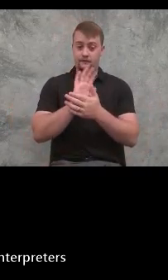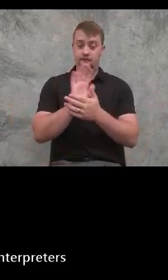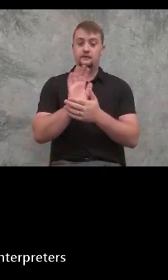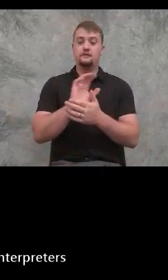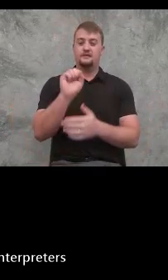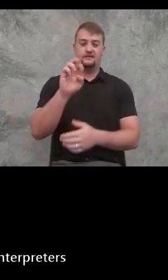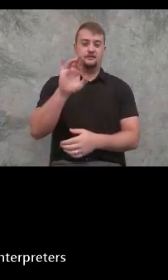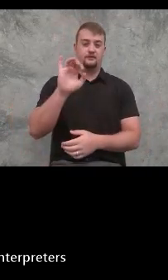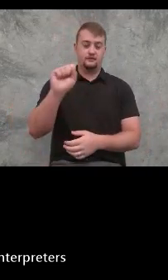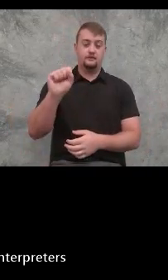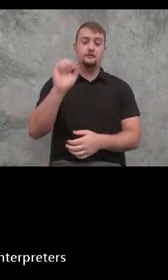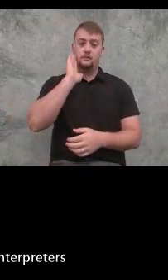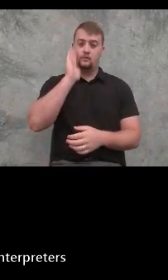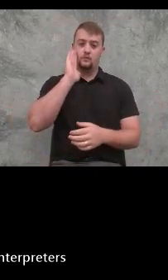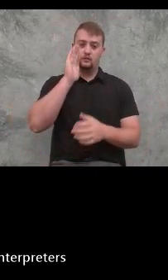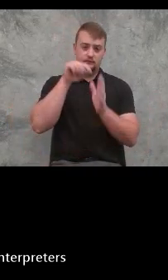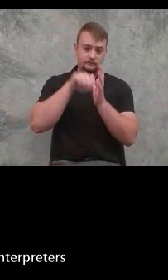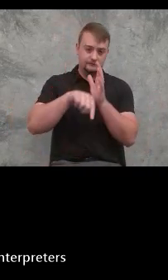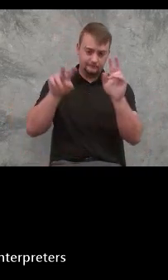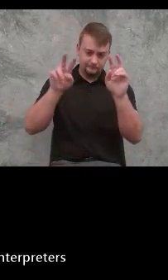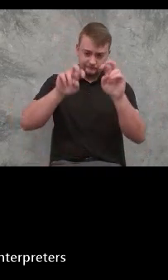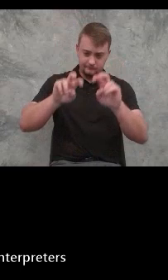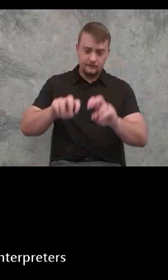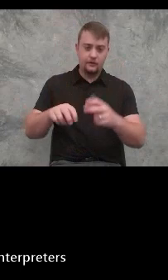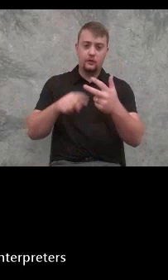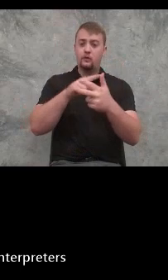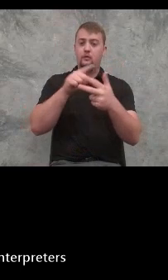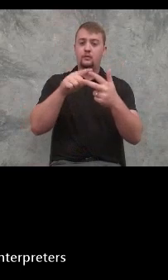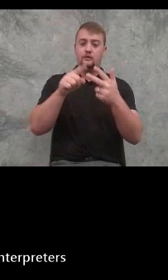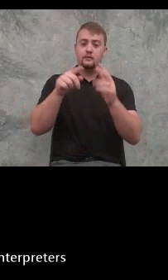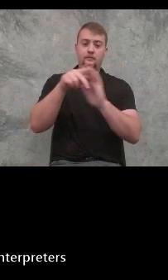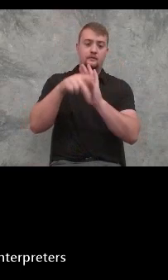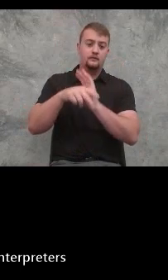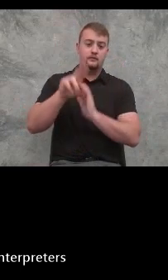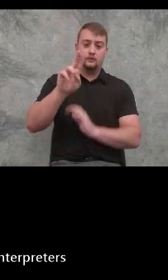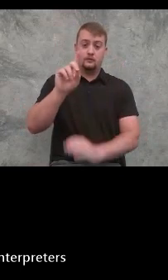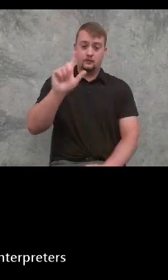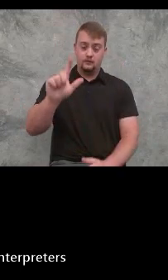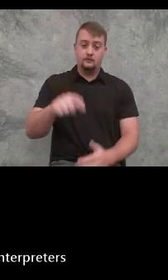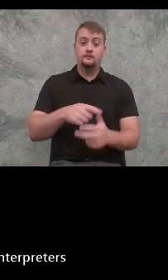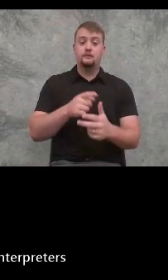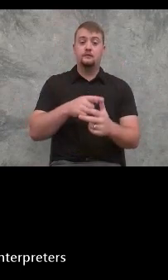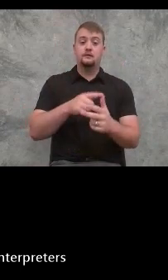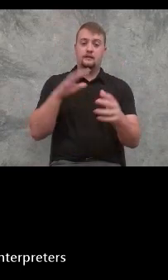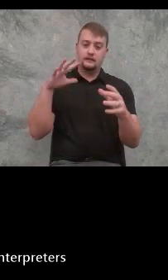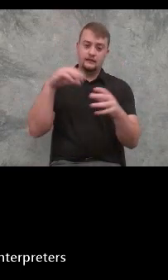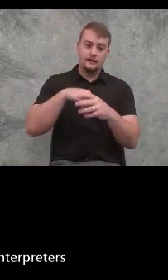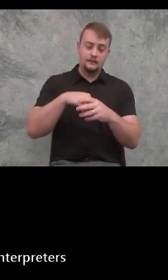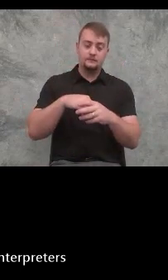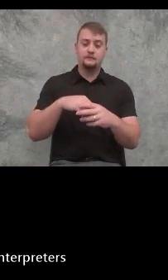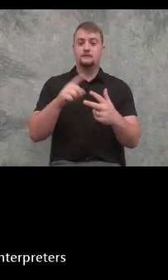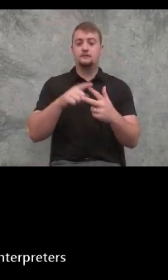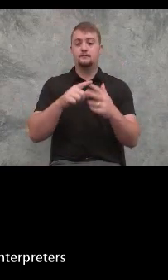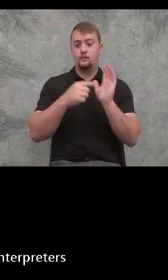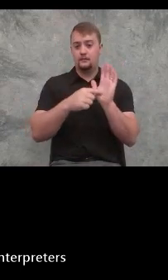we will begin a deep dive into the three principles of UDL: engagement, representation,